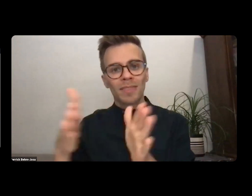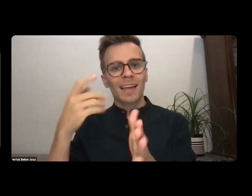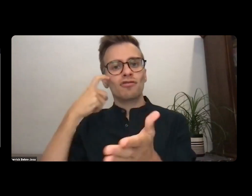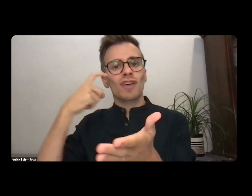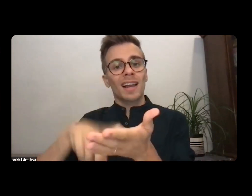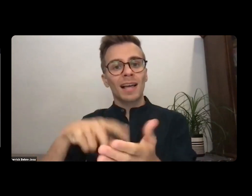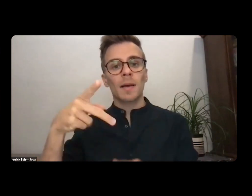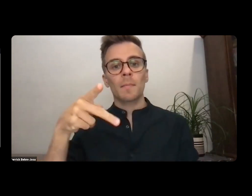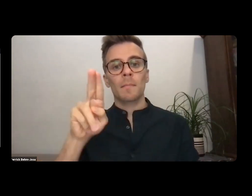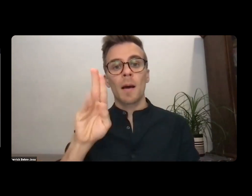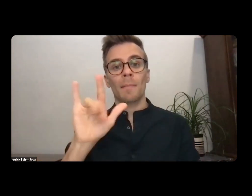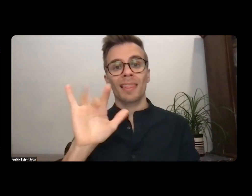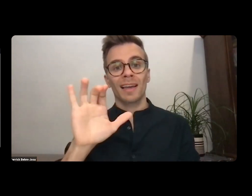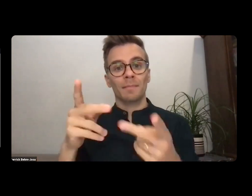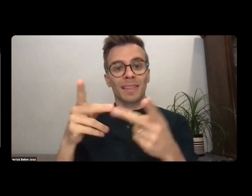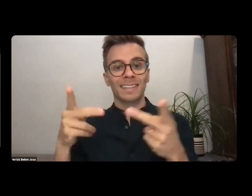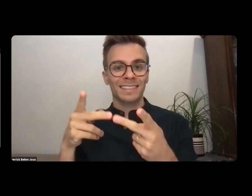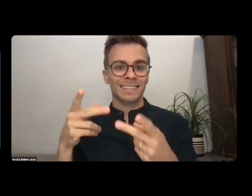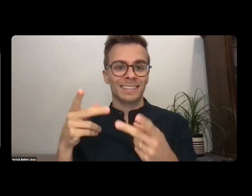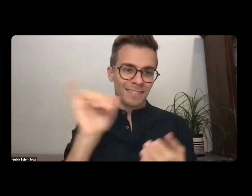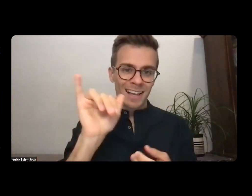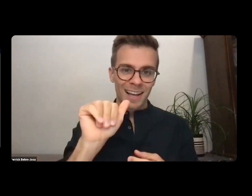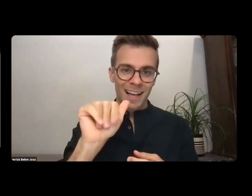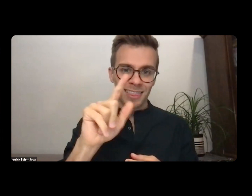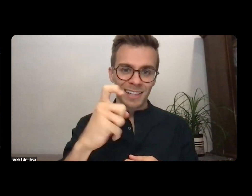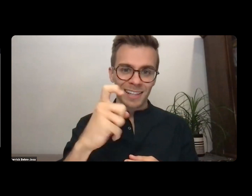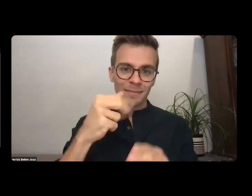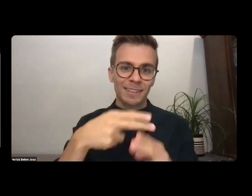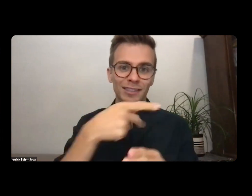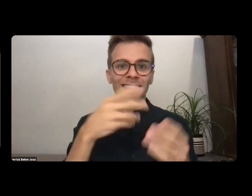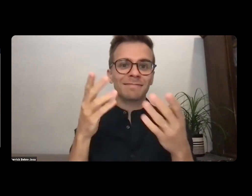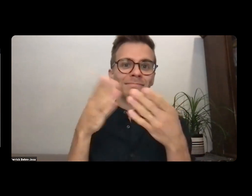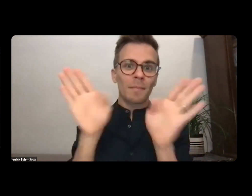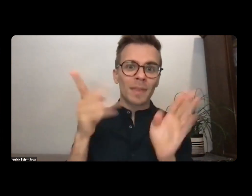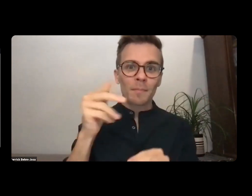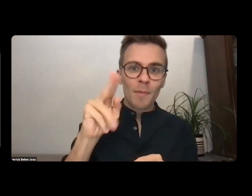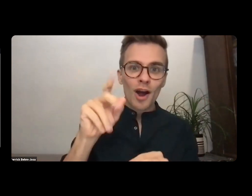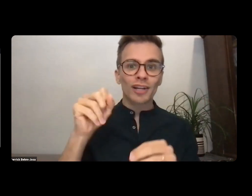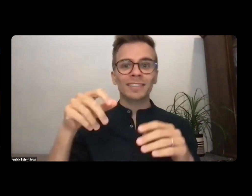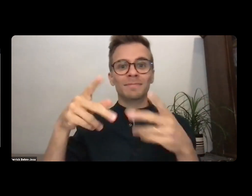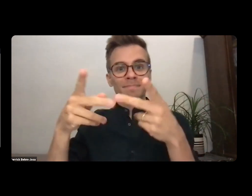And in D.C.’s cultural planning, they recognized that public places, just like Alexa just mentioned